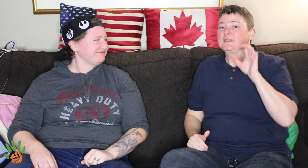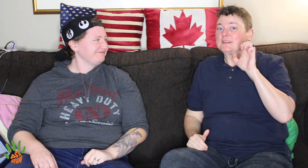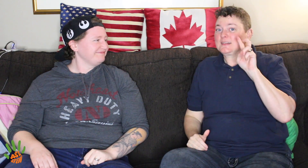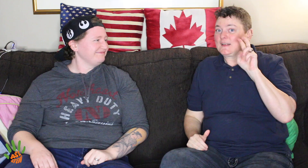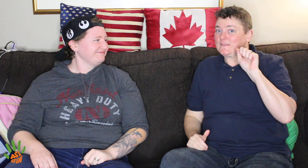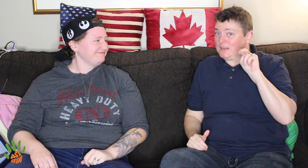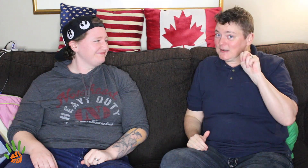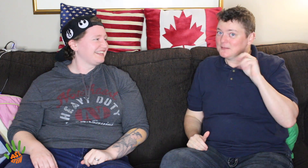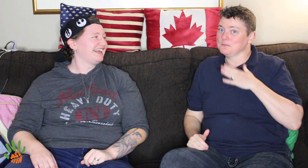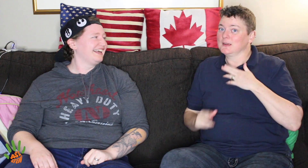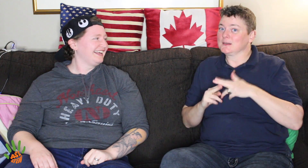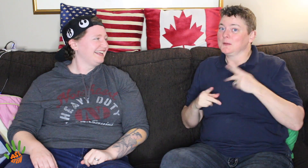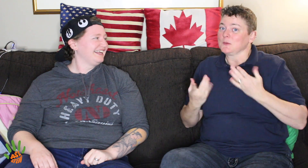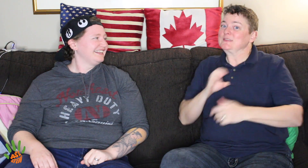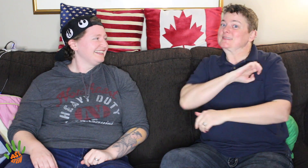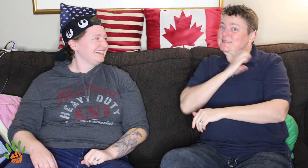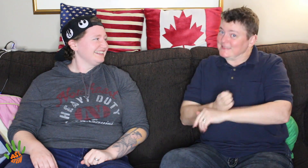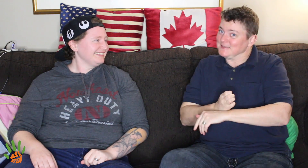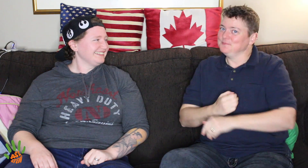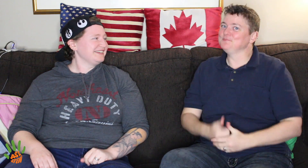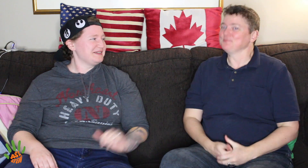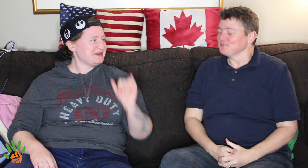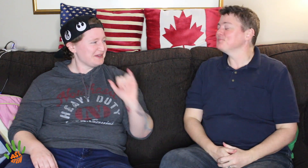My name is Evan. This is my sign name.